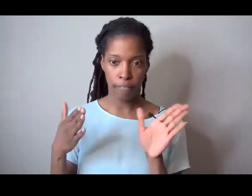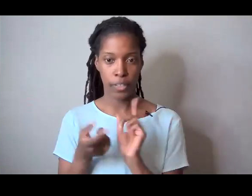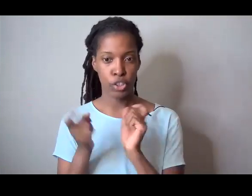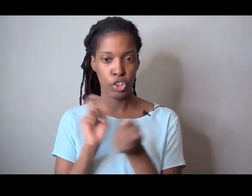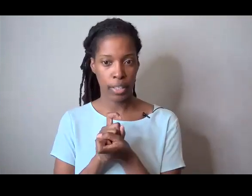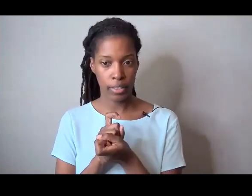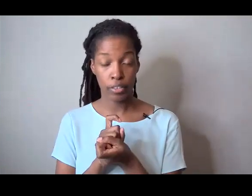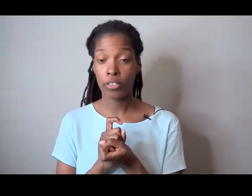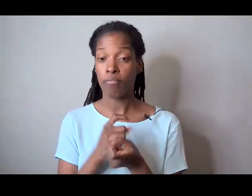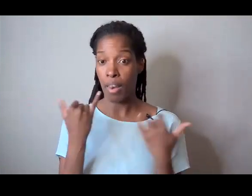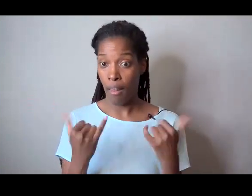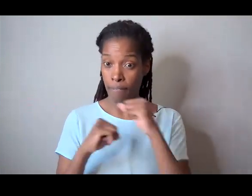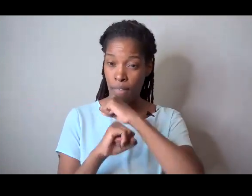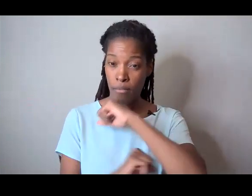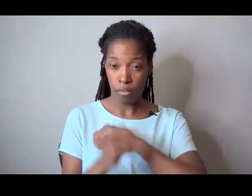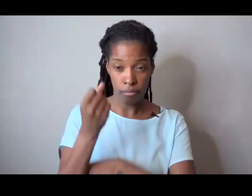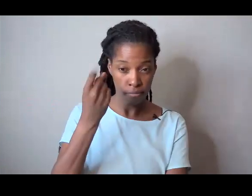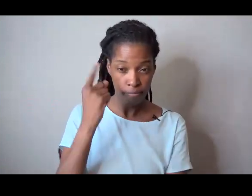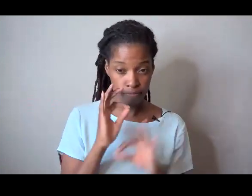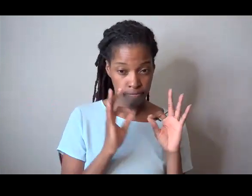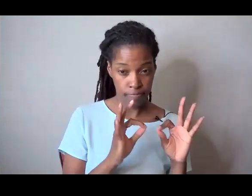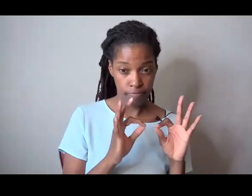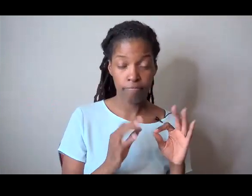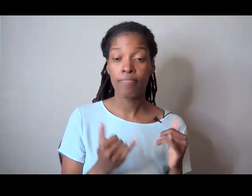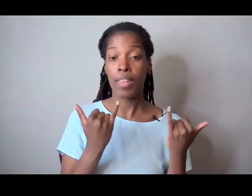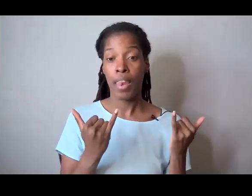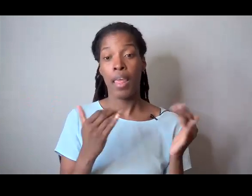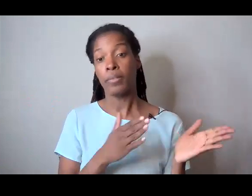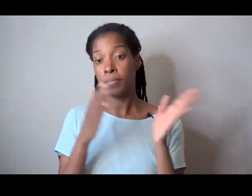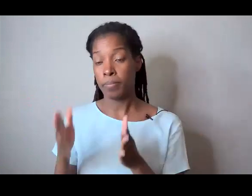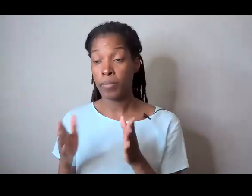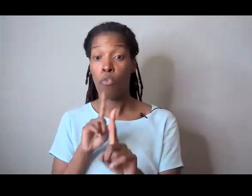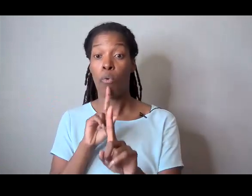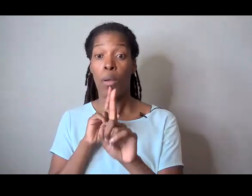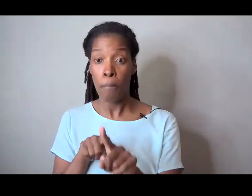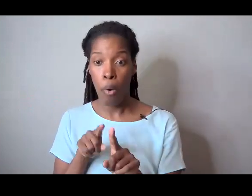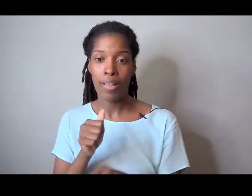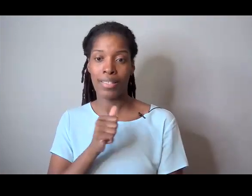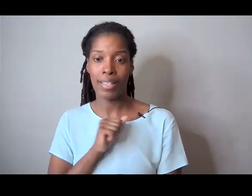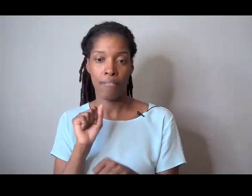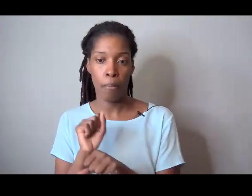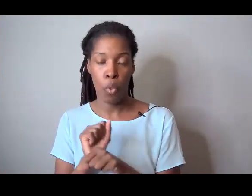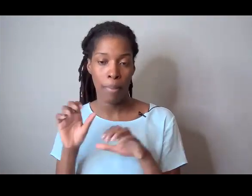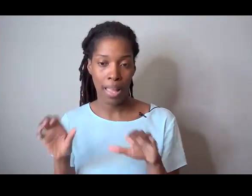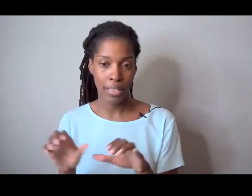which is about reporting self-employment activity for the sake of the SSI benefit.